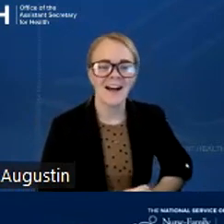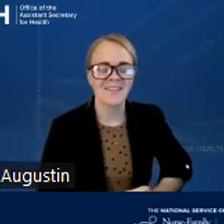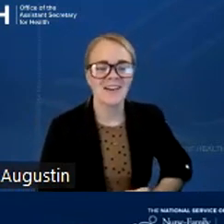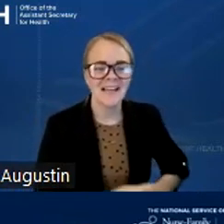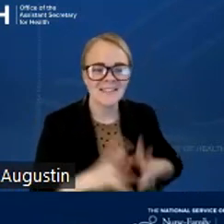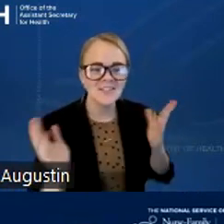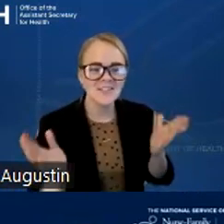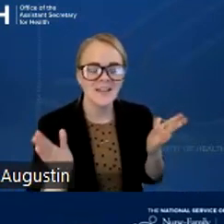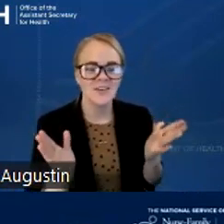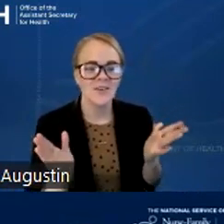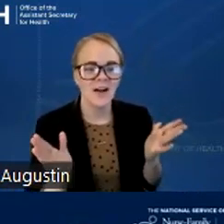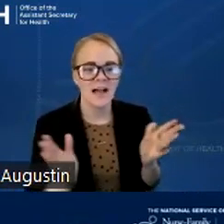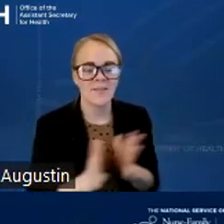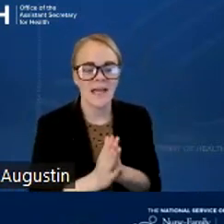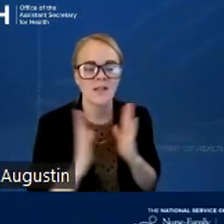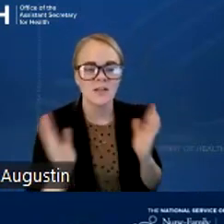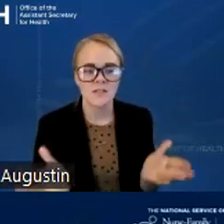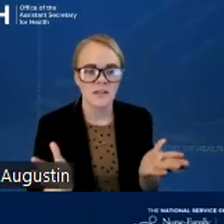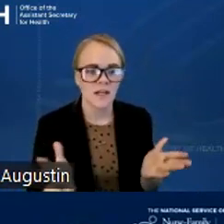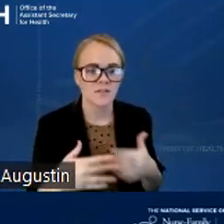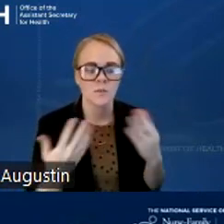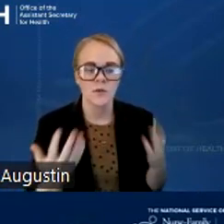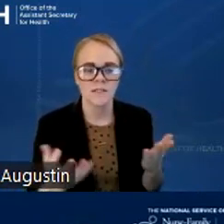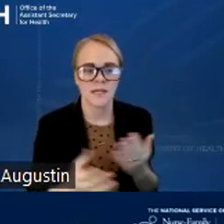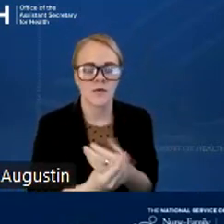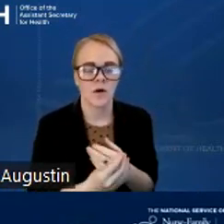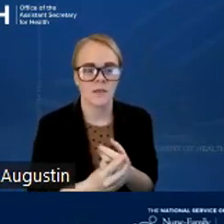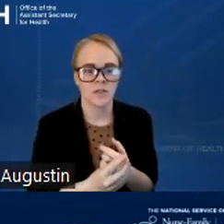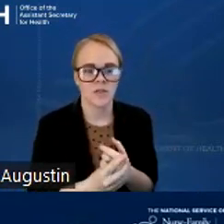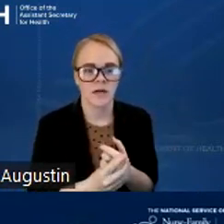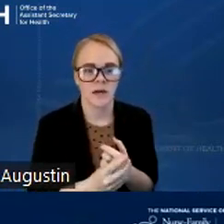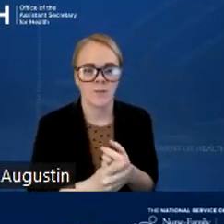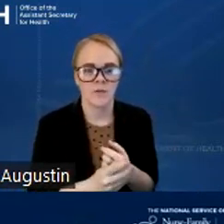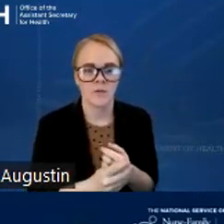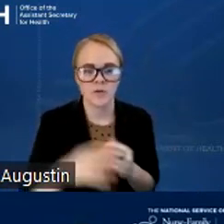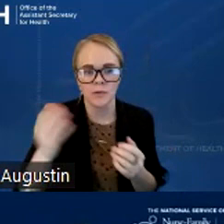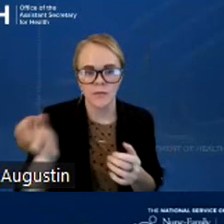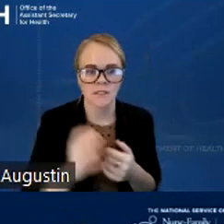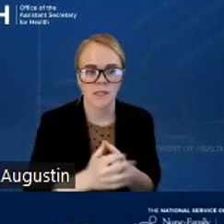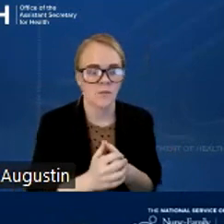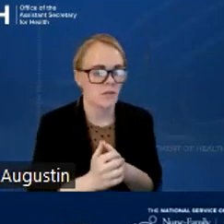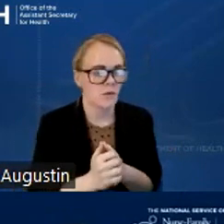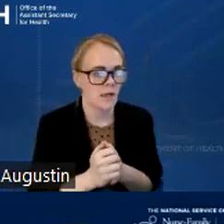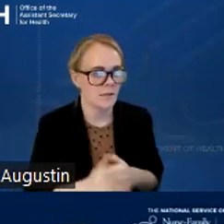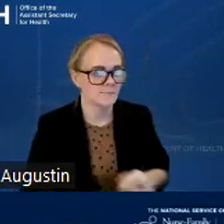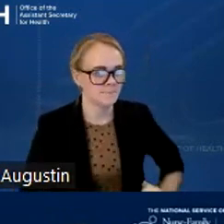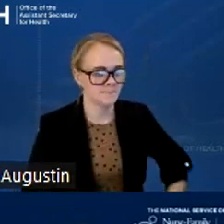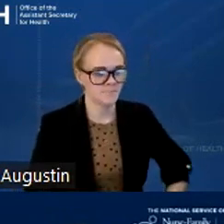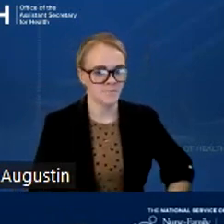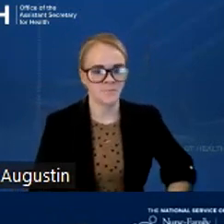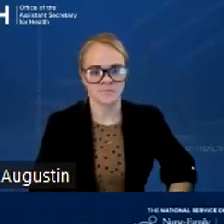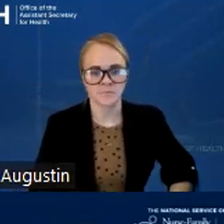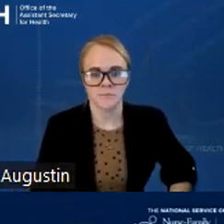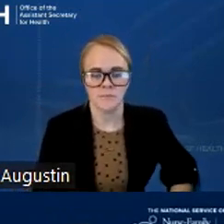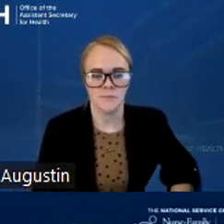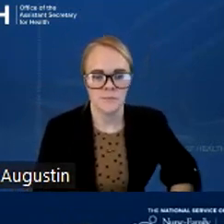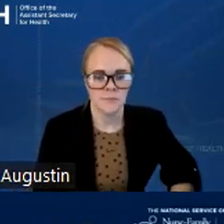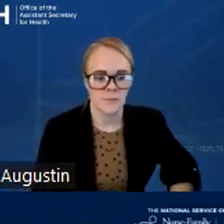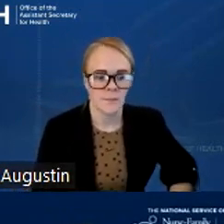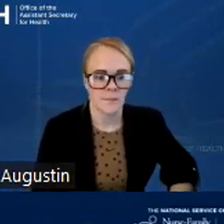I guess I'll just give you all any closing thoughts or words that you all want to share with the group, and we can start with you, Iana. I'll just say